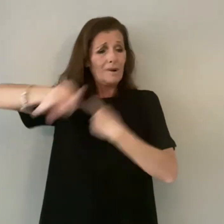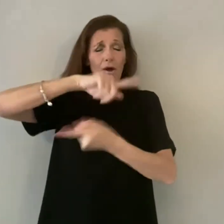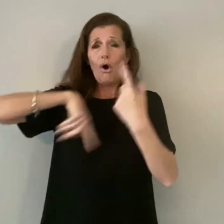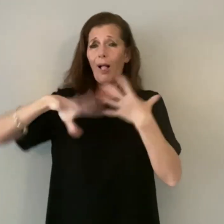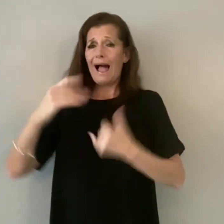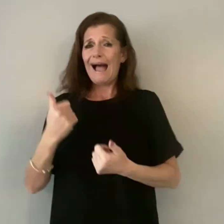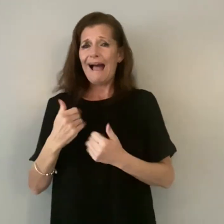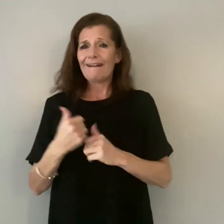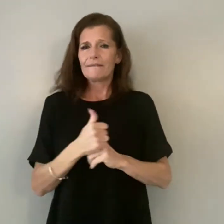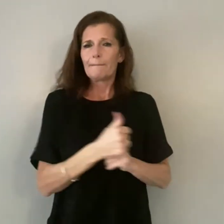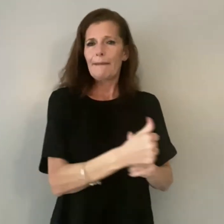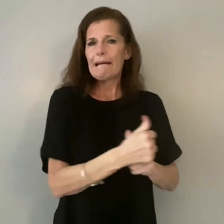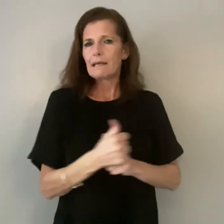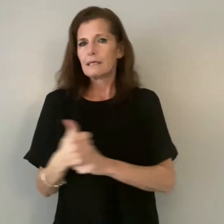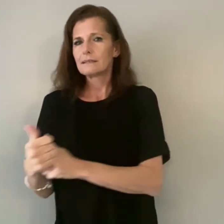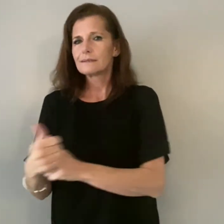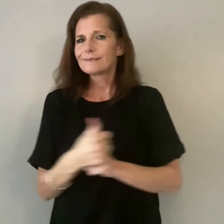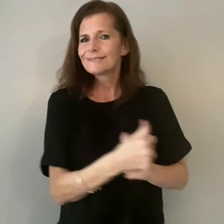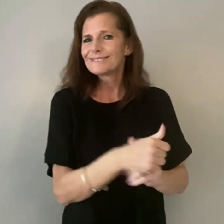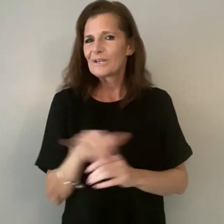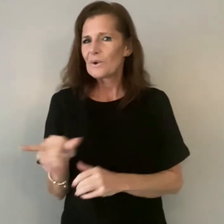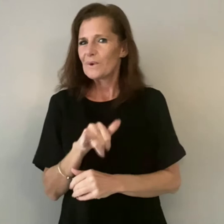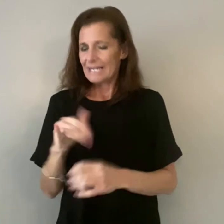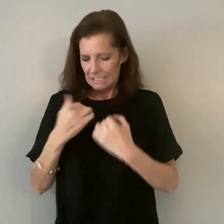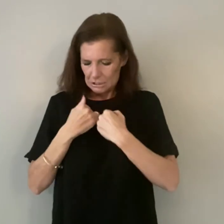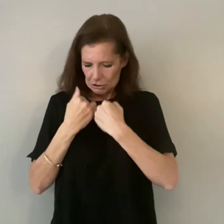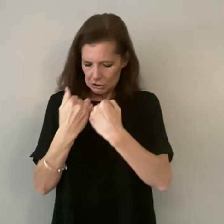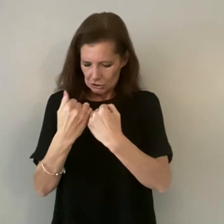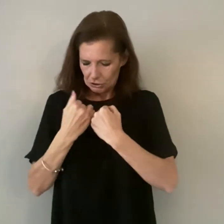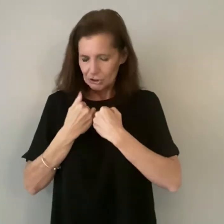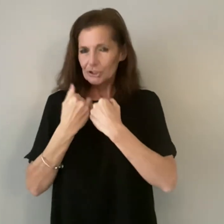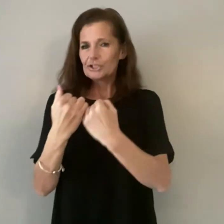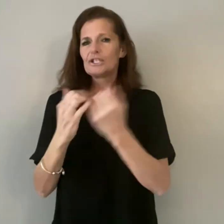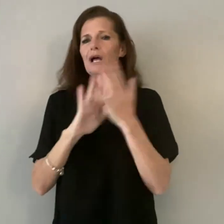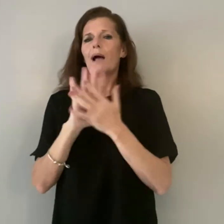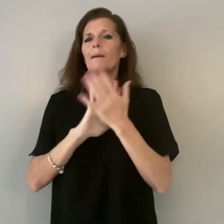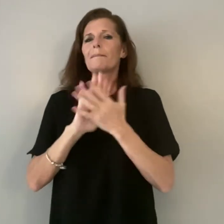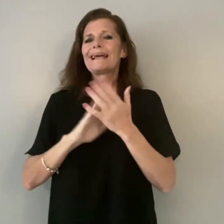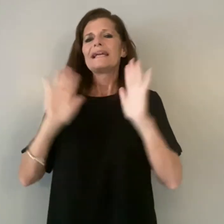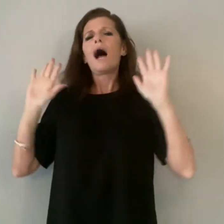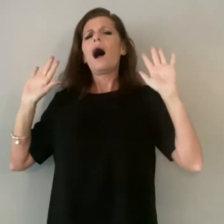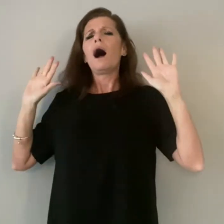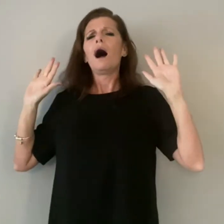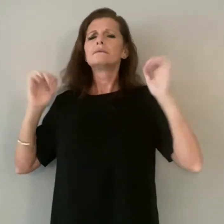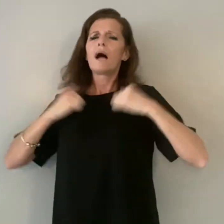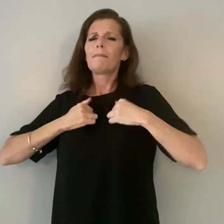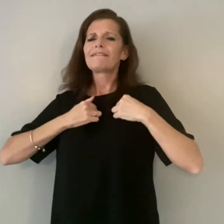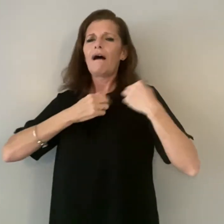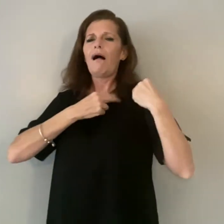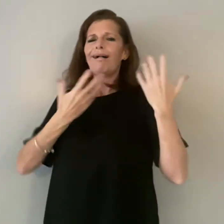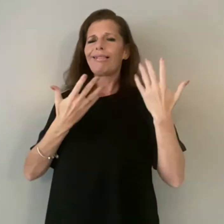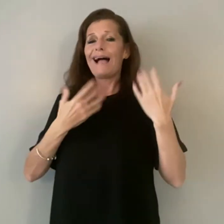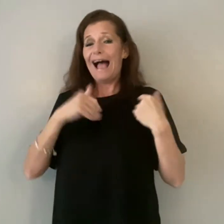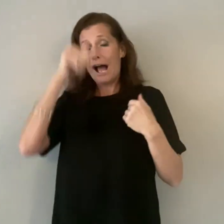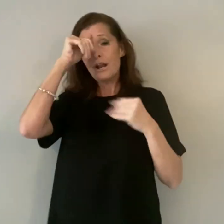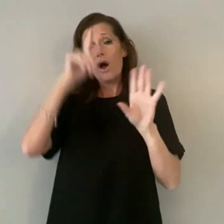because we all have them. So what are yours, do you use those biases as a disclaimer to absolve you of your responsibility?